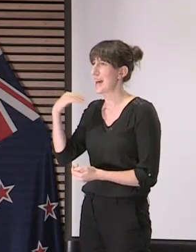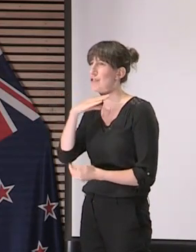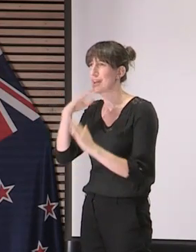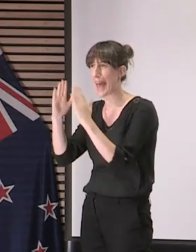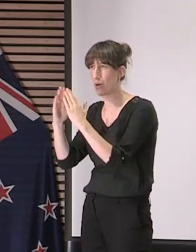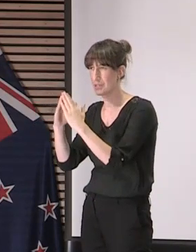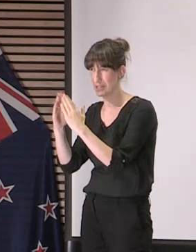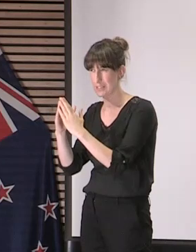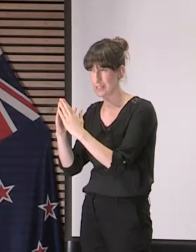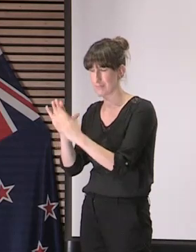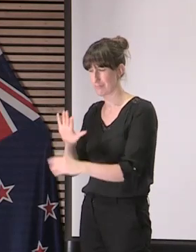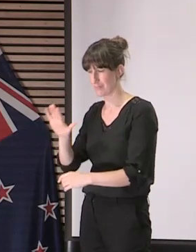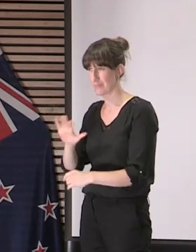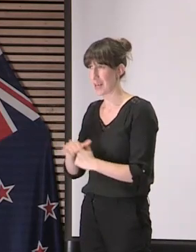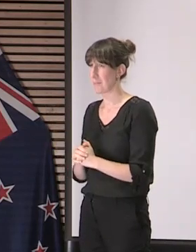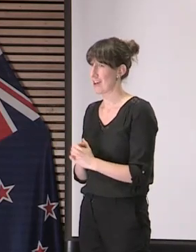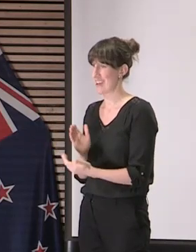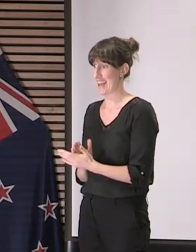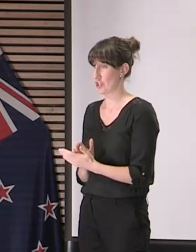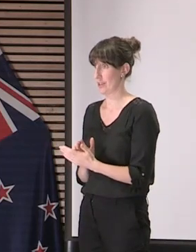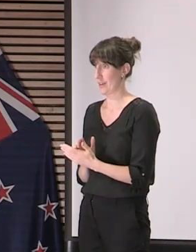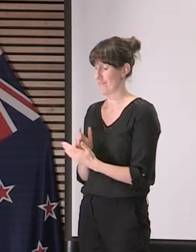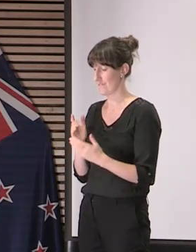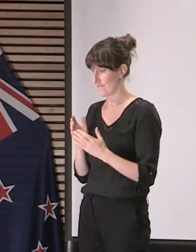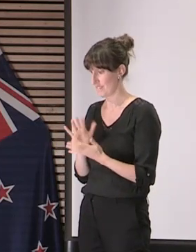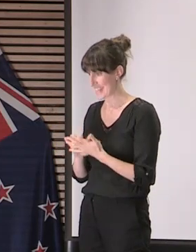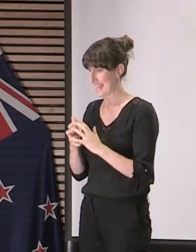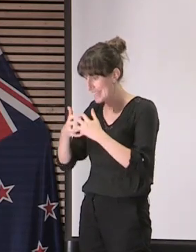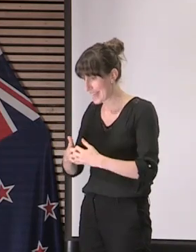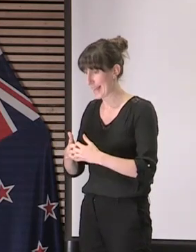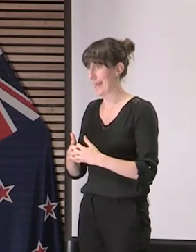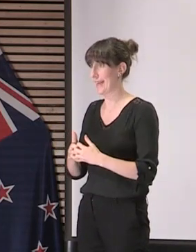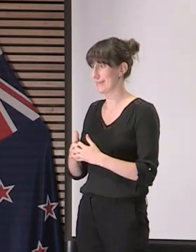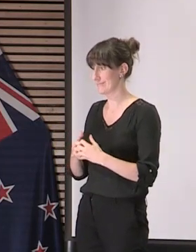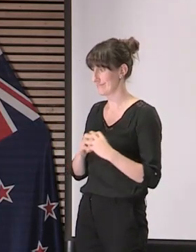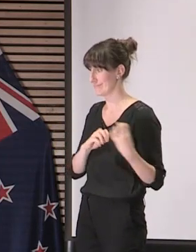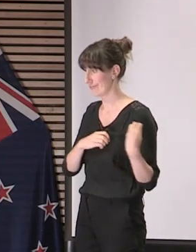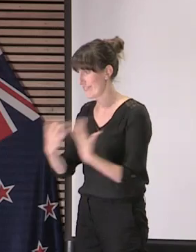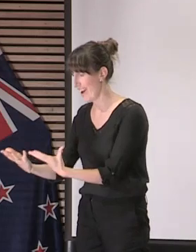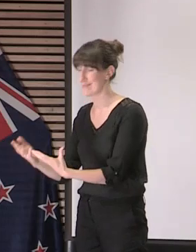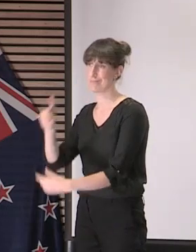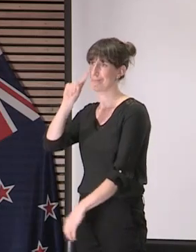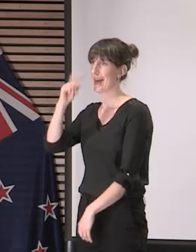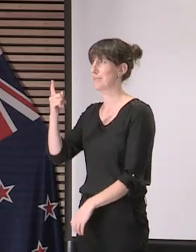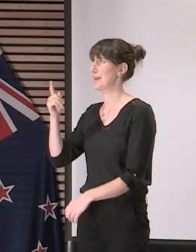isn't an option. We looked at it. We're only talking about a couple of hundred households,